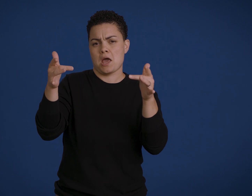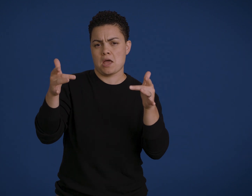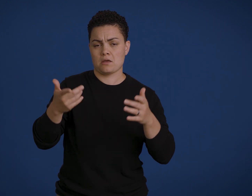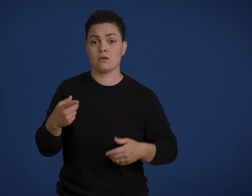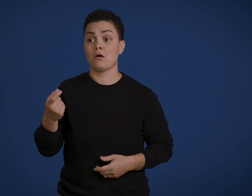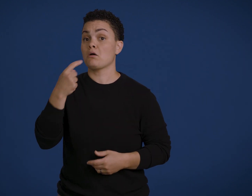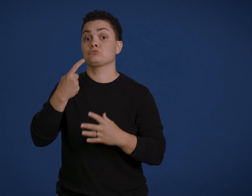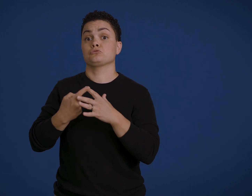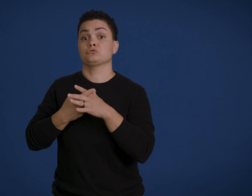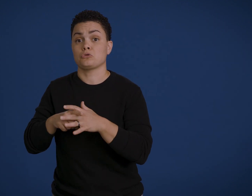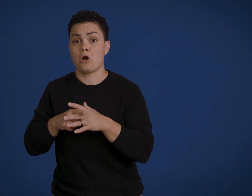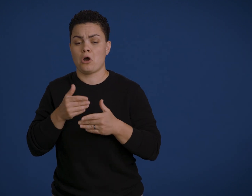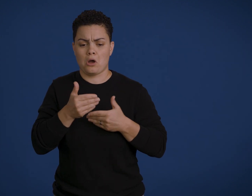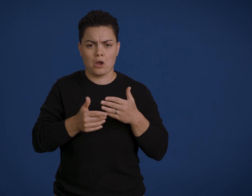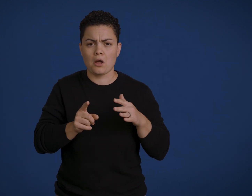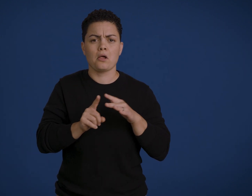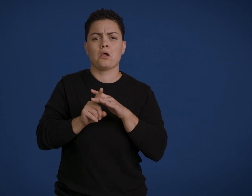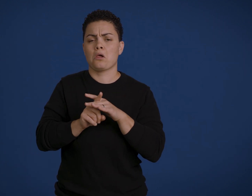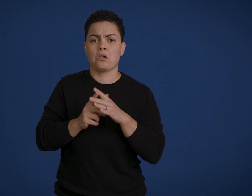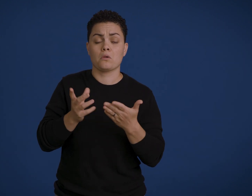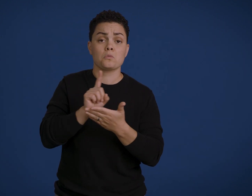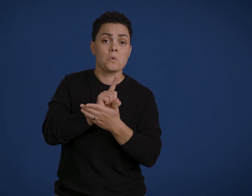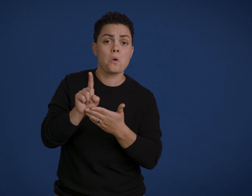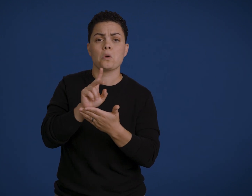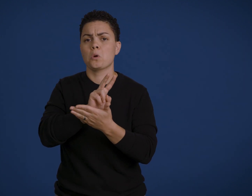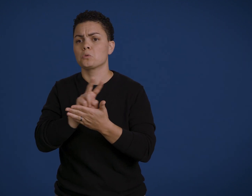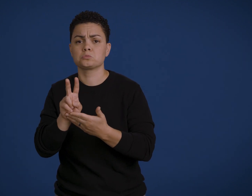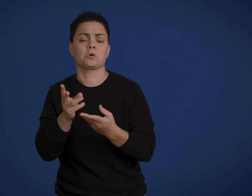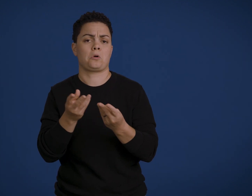These are generally mild and resolve after a week or two.